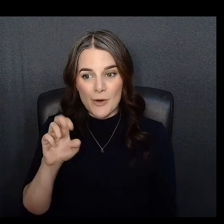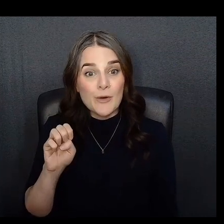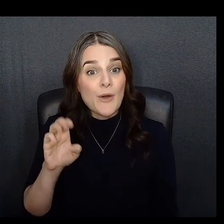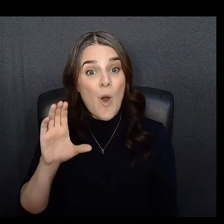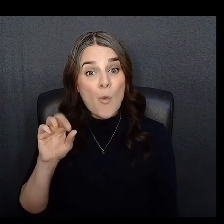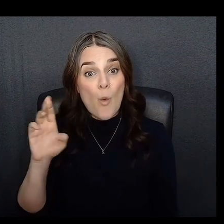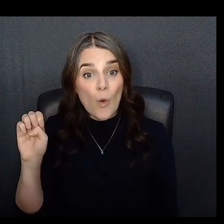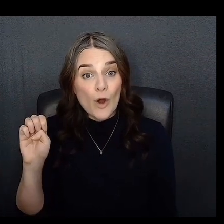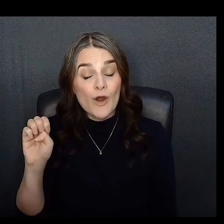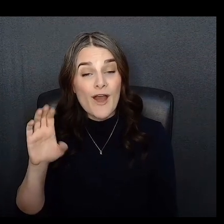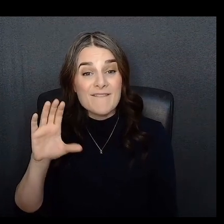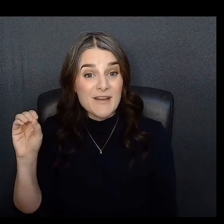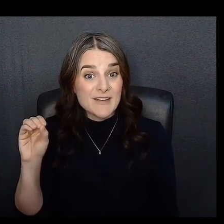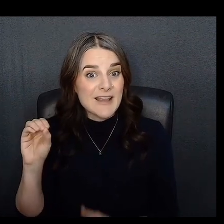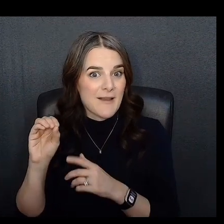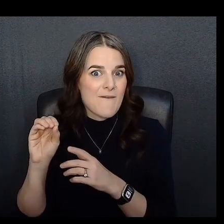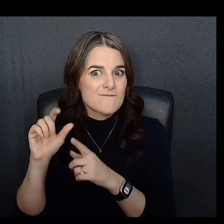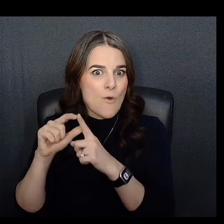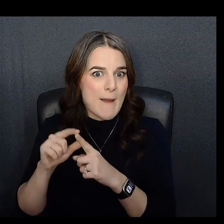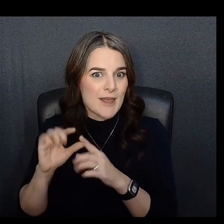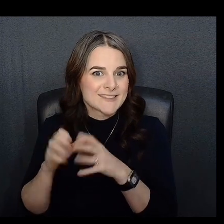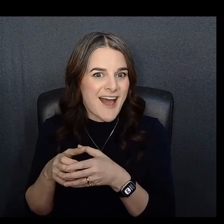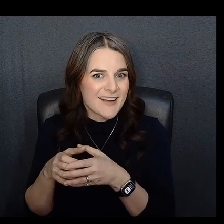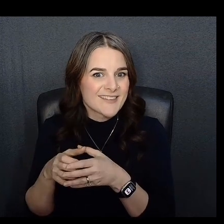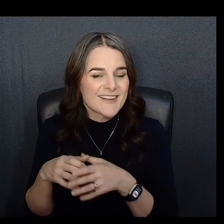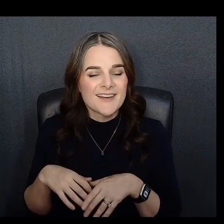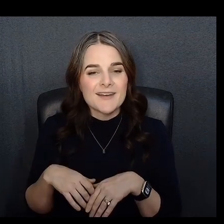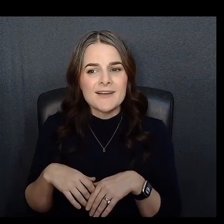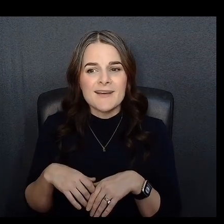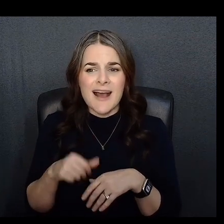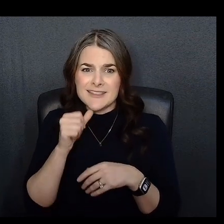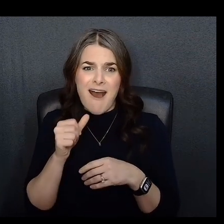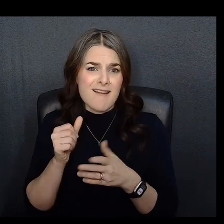So this isn't, of course, an exhaustive list here of identities that somebody might